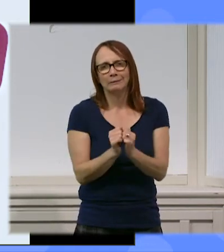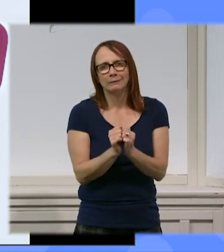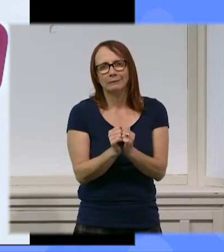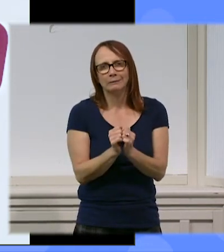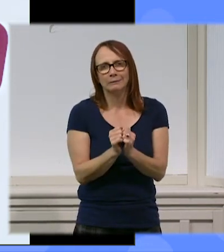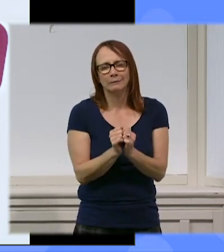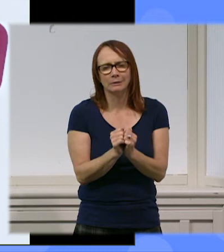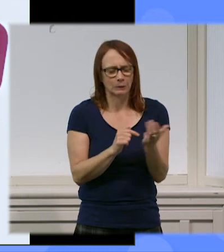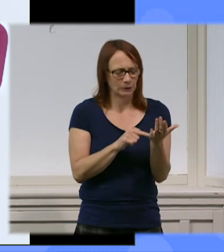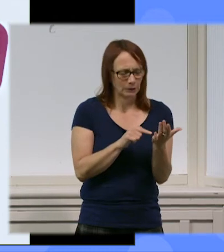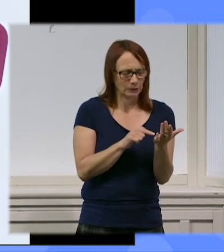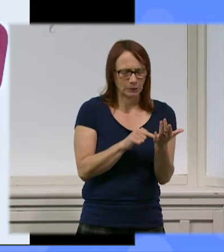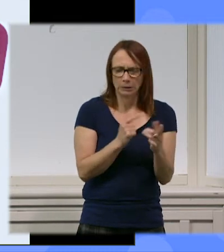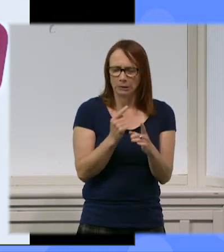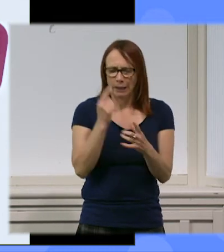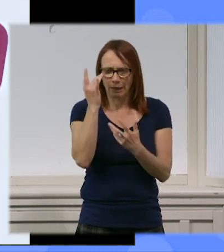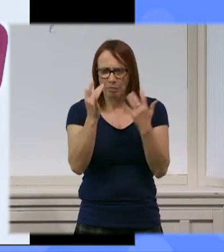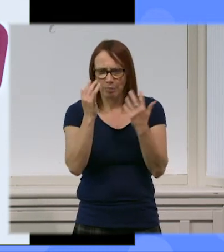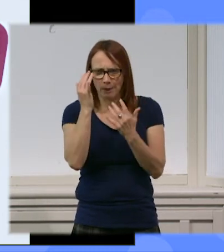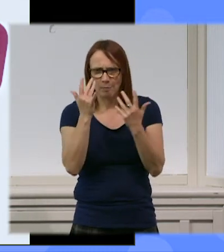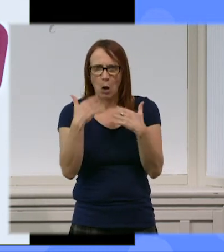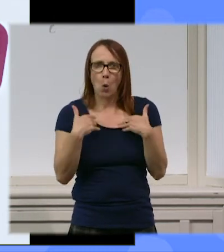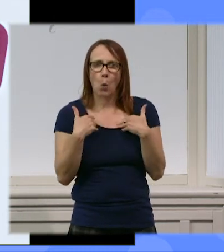in context of our consideration of well-being so this may not be a